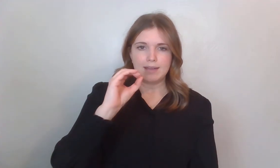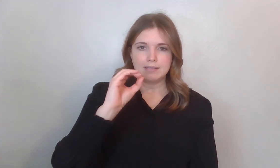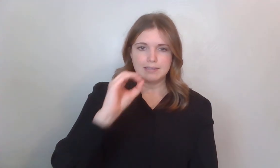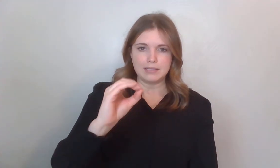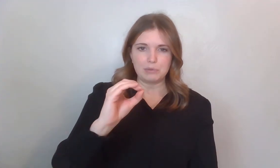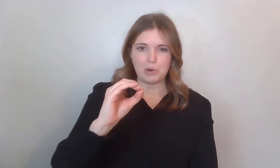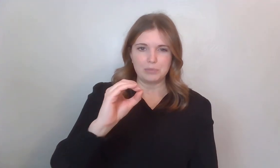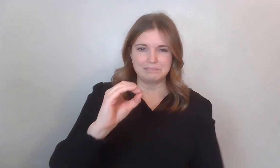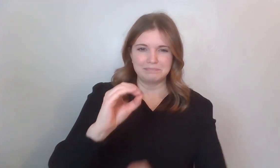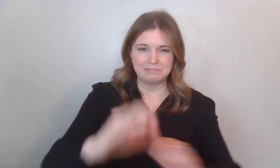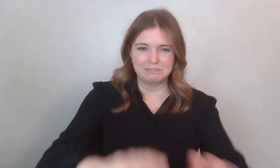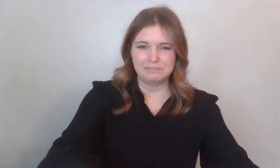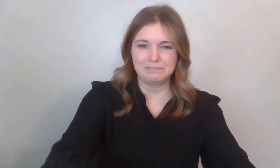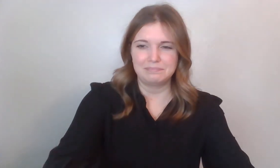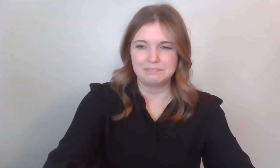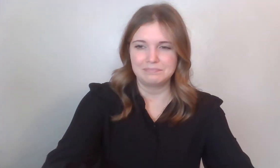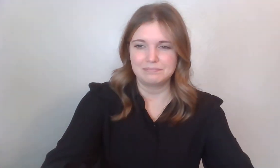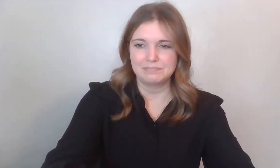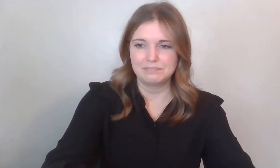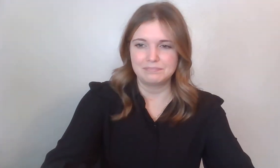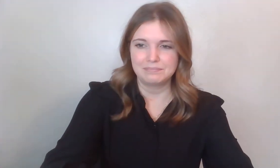and ZERO